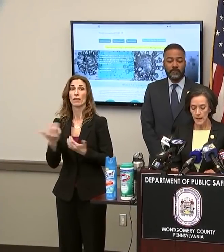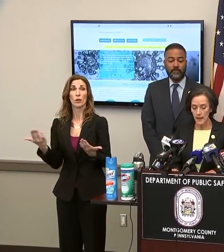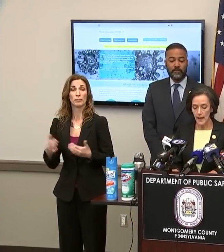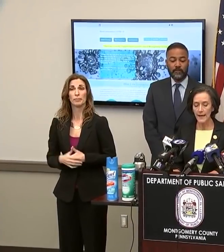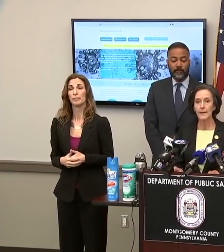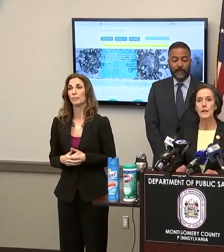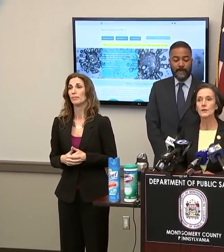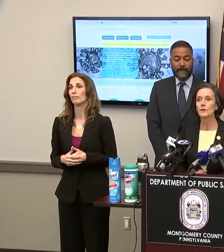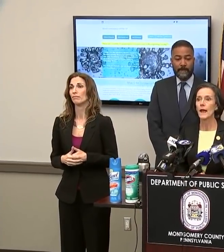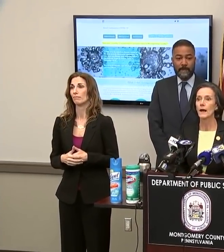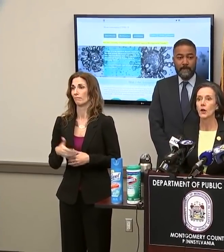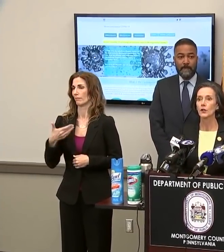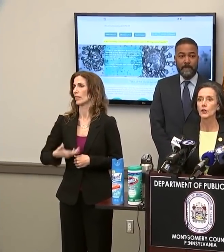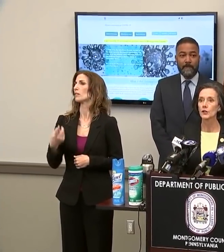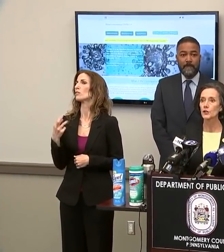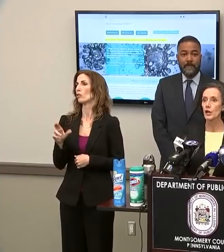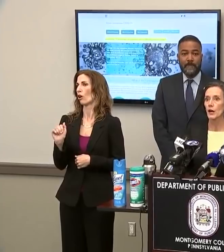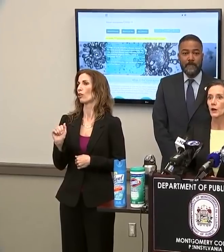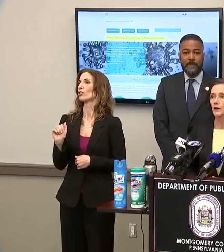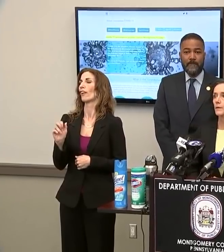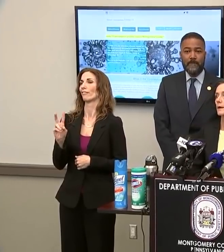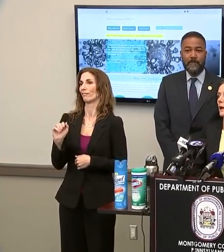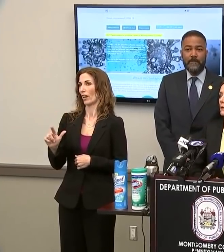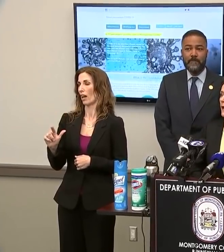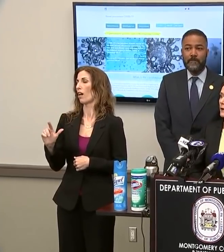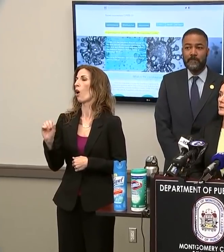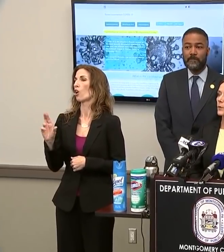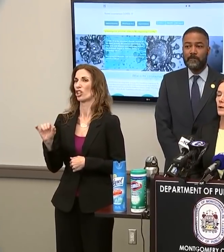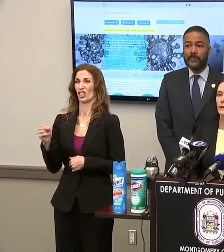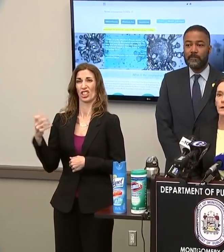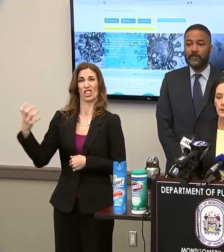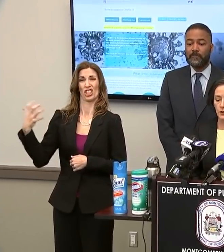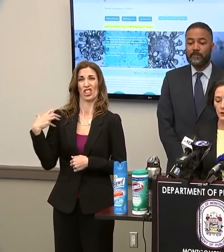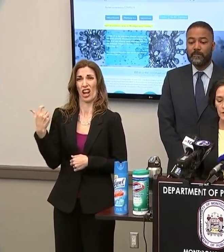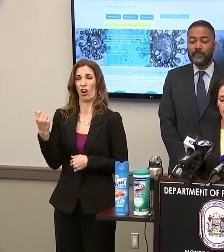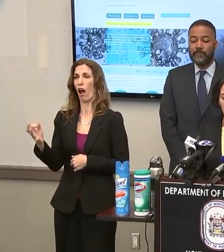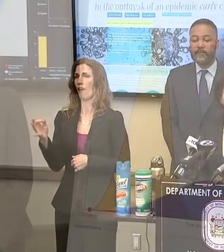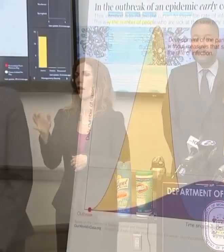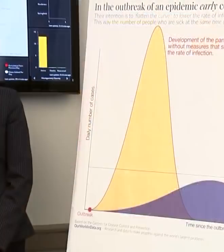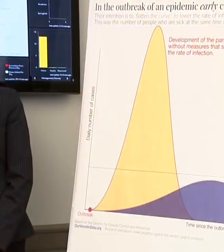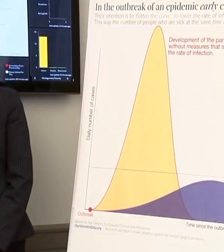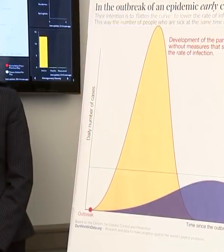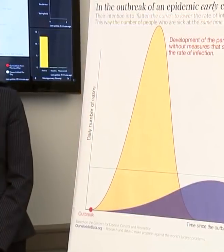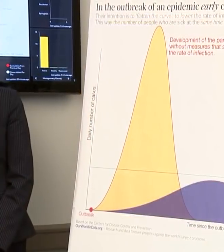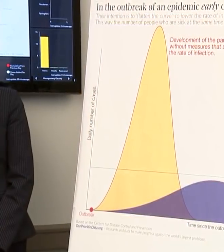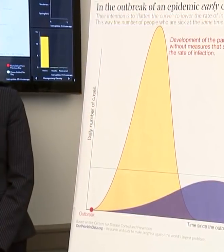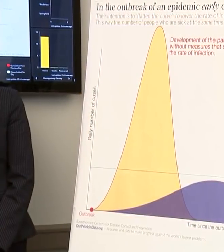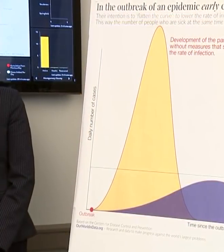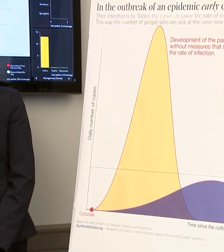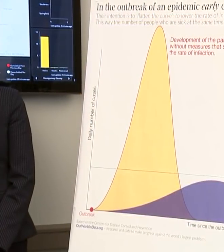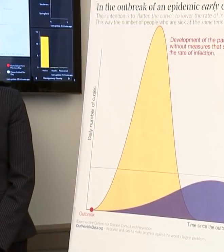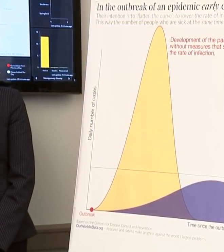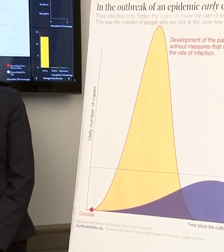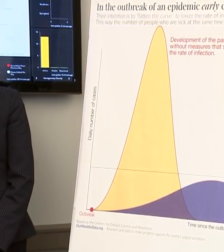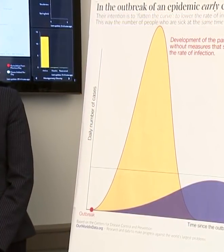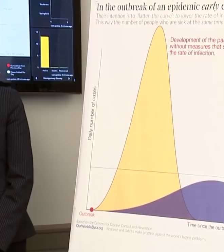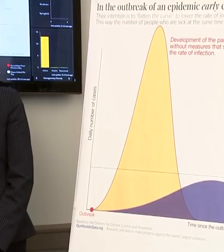SICK WHO THEY TALKED TO AND TOUCH, AND DOING THIS MONTGOMERY COUNTY IS PLACE WE'RE STARTING. DOCTOR VALERIE ARKOOSH CHAIR OF THE